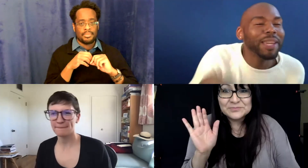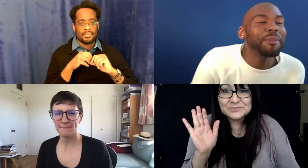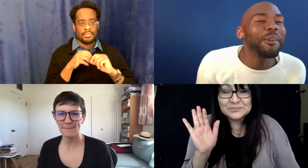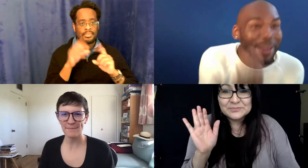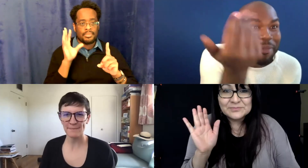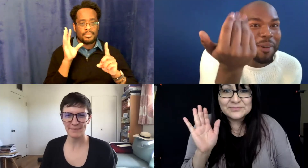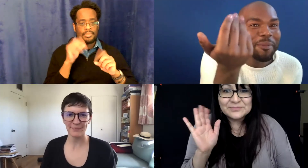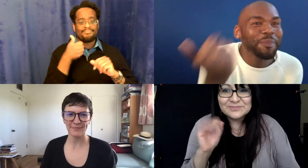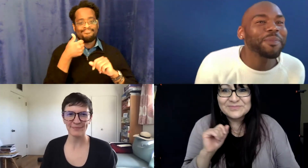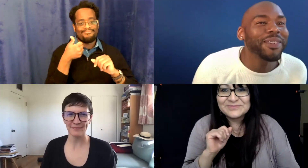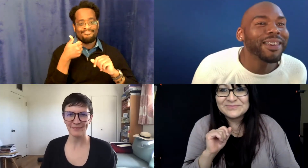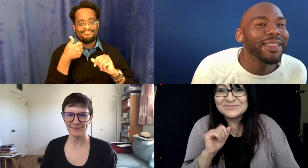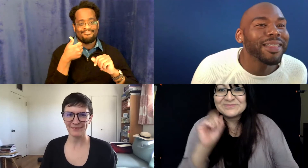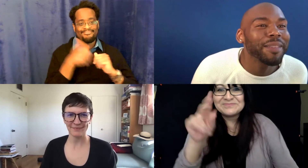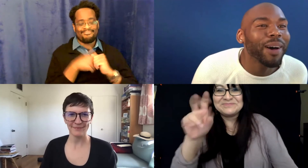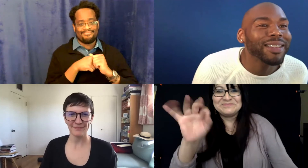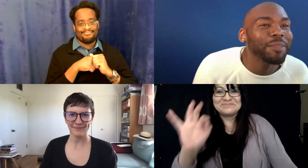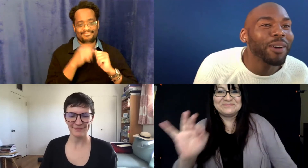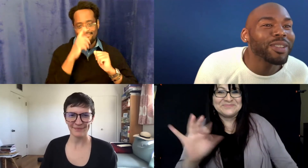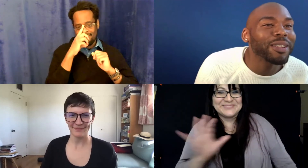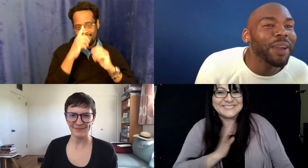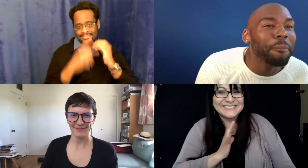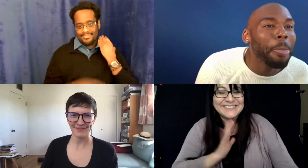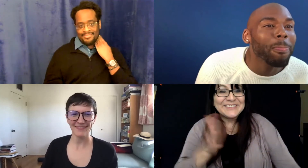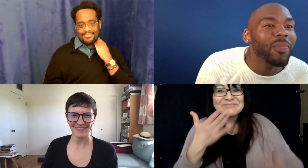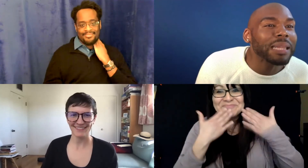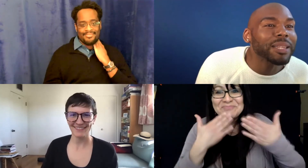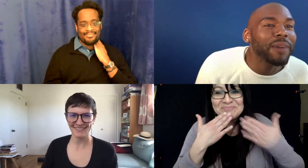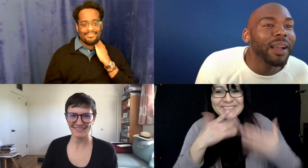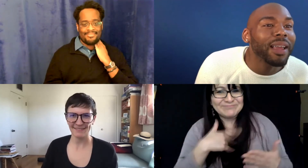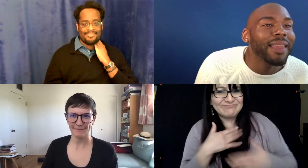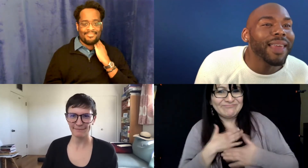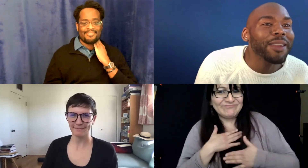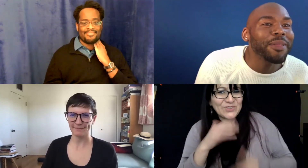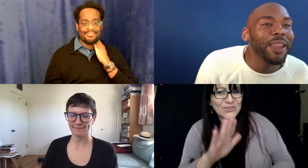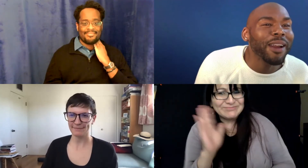going come on the box is small she says okay that's fine thank you thank you i really